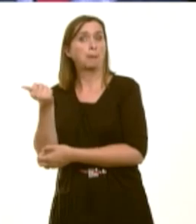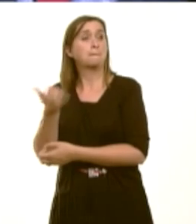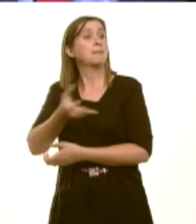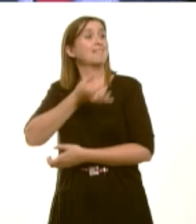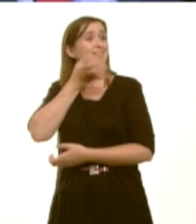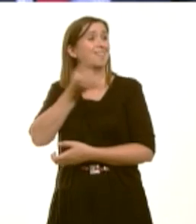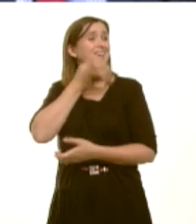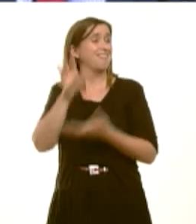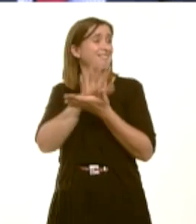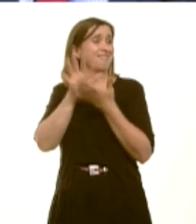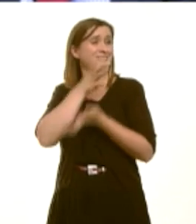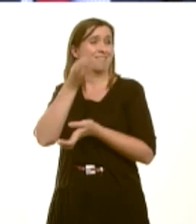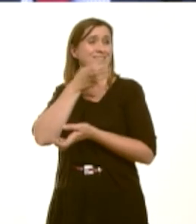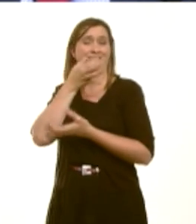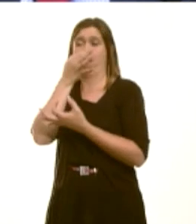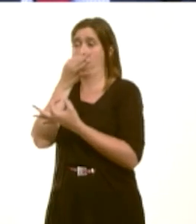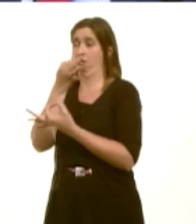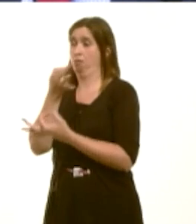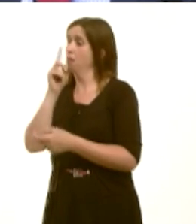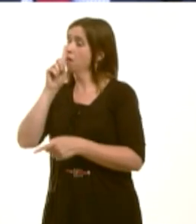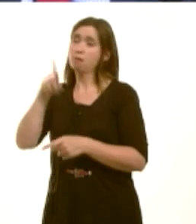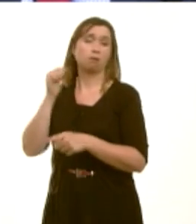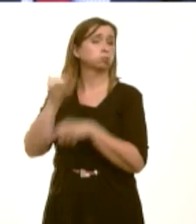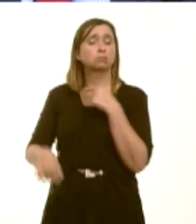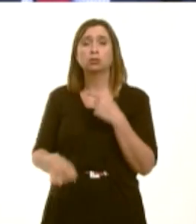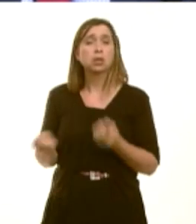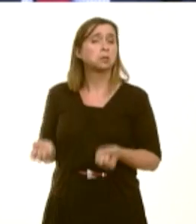develops that can never be conquered except through total abstinence. So, it is not simply